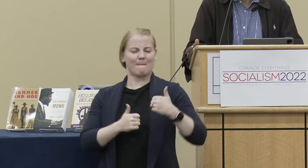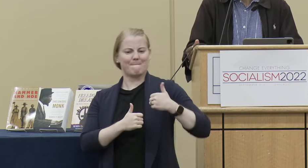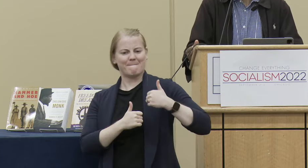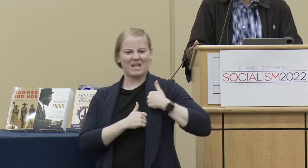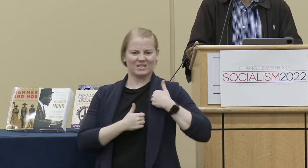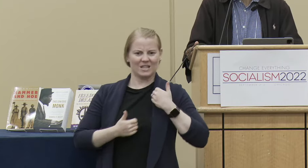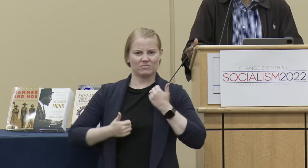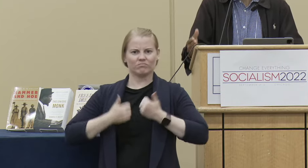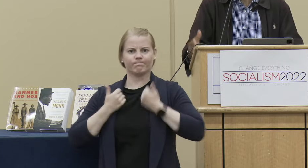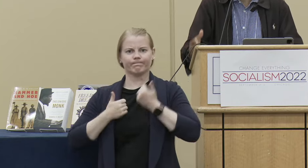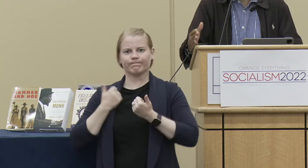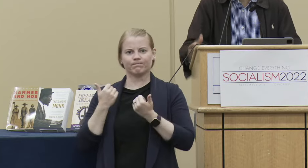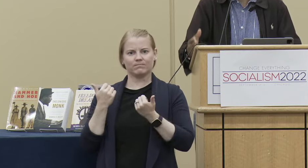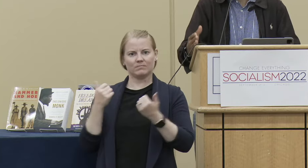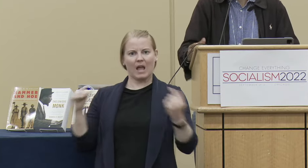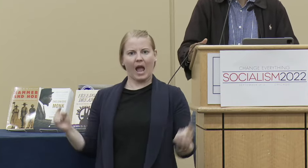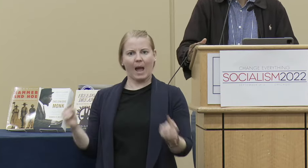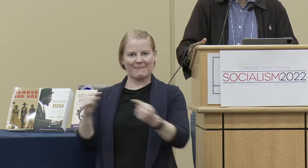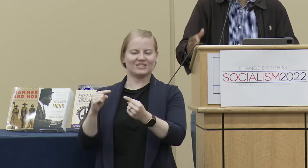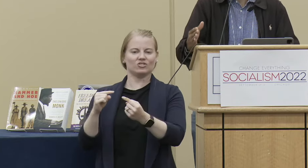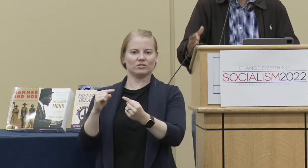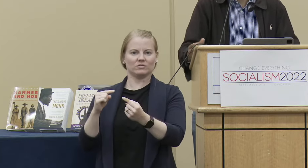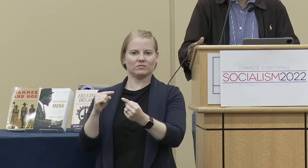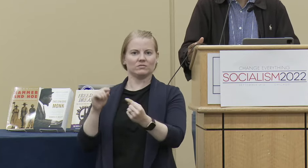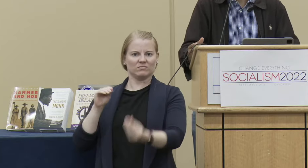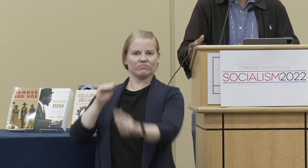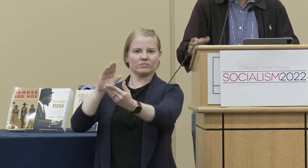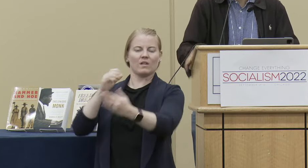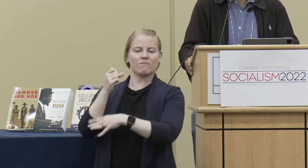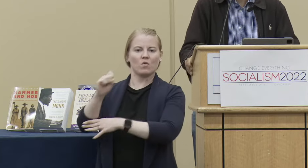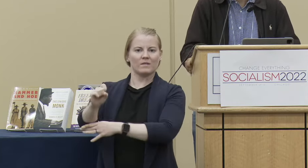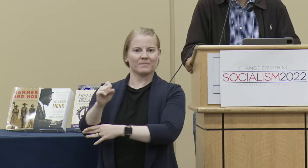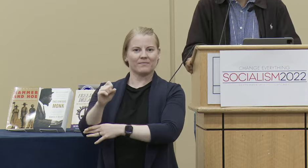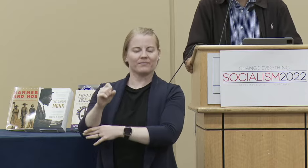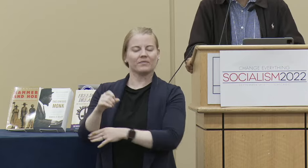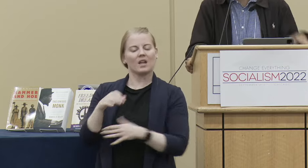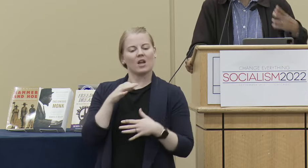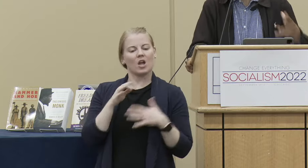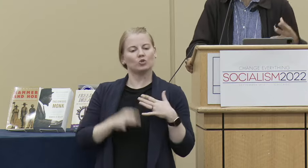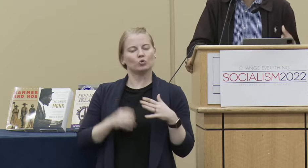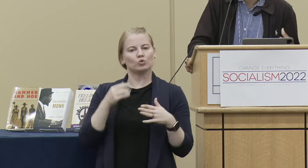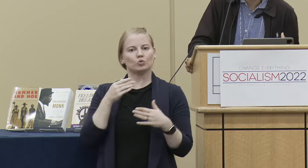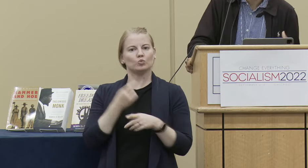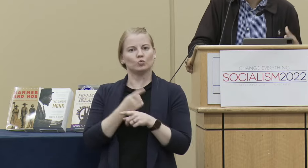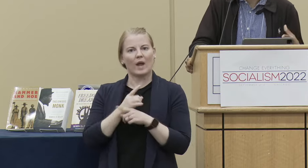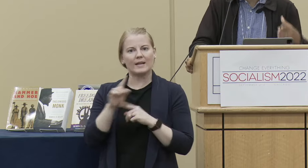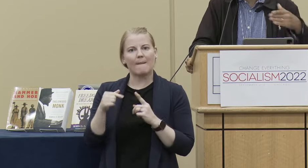it's a place where you find the most vibrant, most militant oppositional movements, and it's where I chose to write